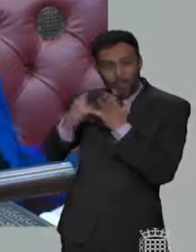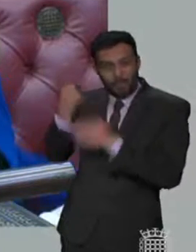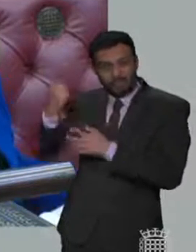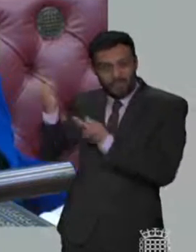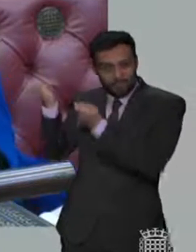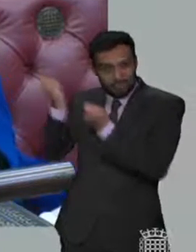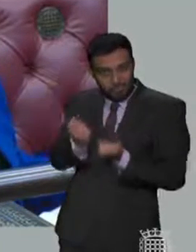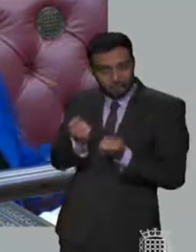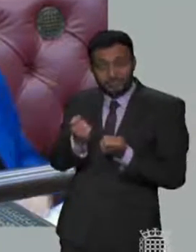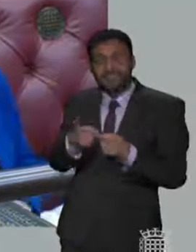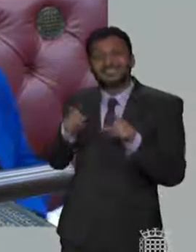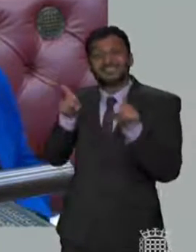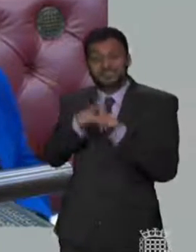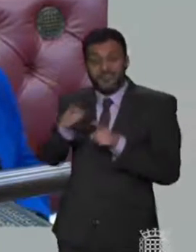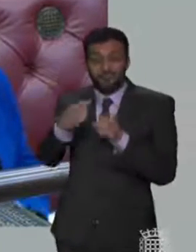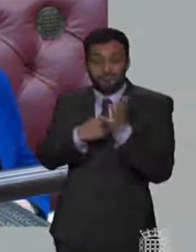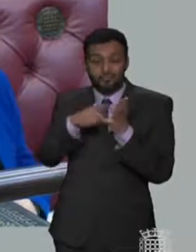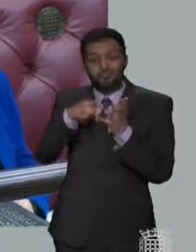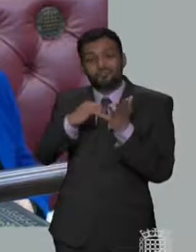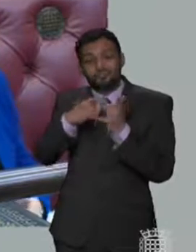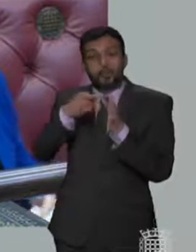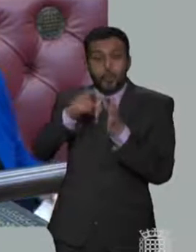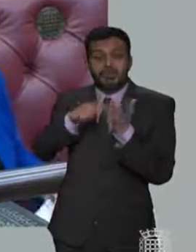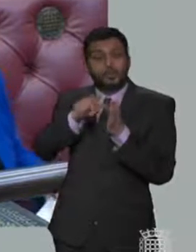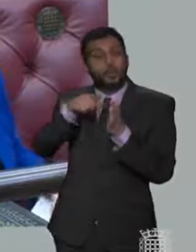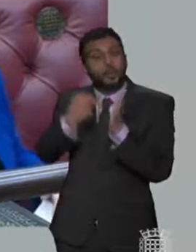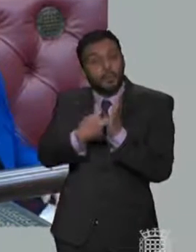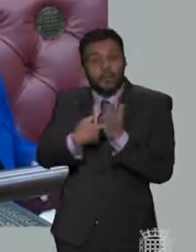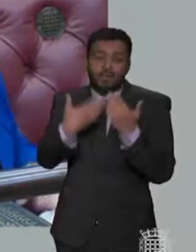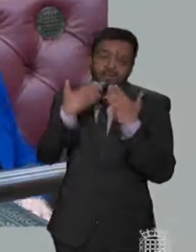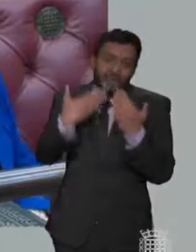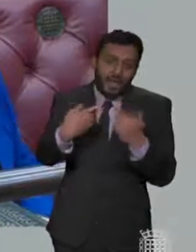west lancashire who's worked tirelessly with my honourable friend the minister for disabled